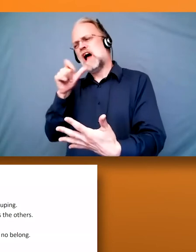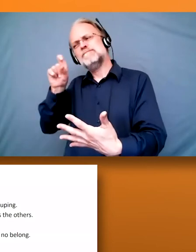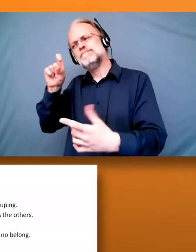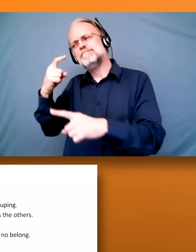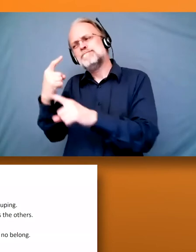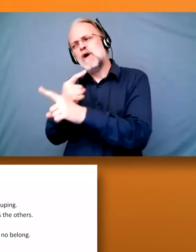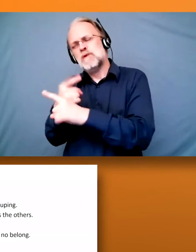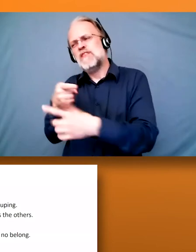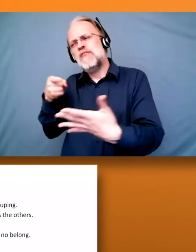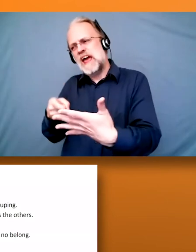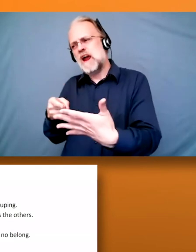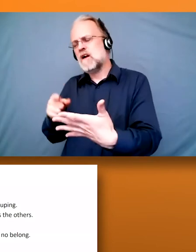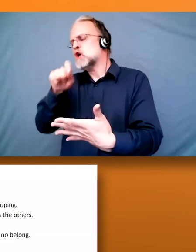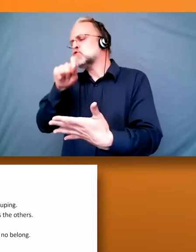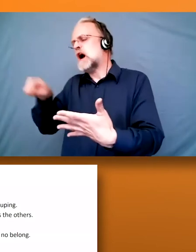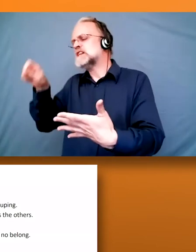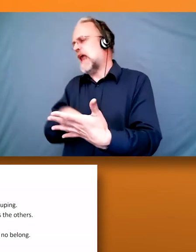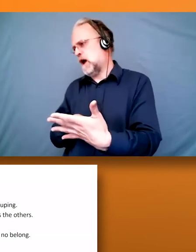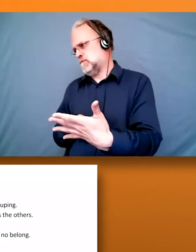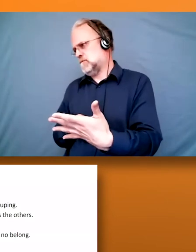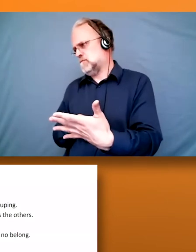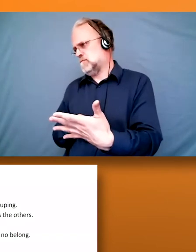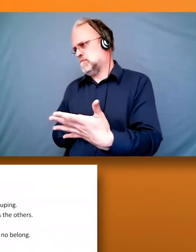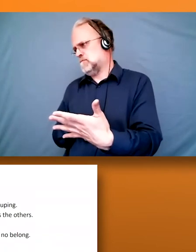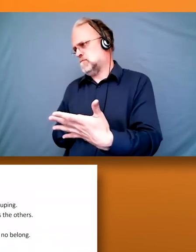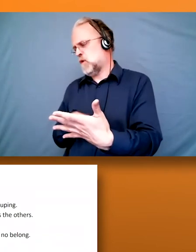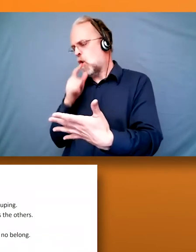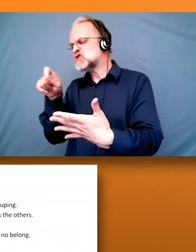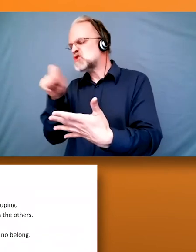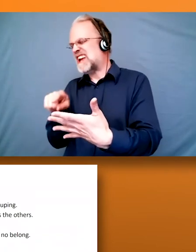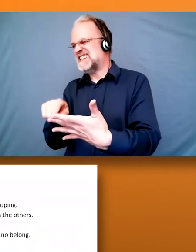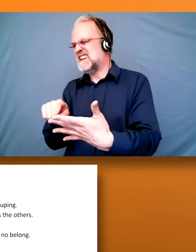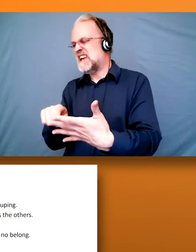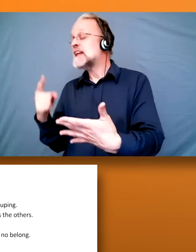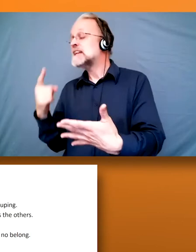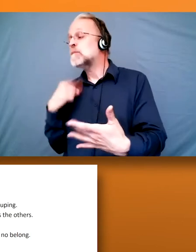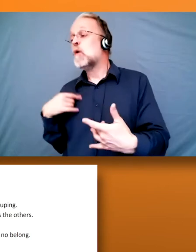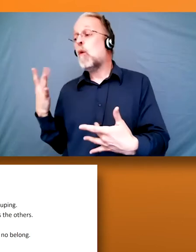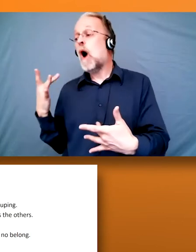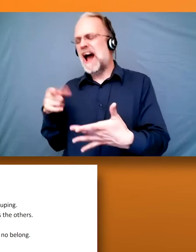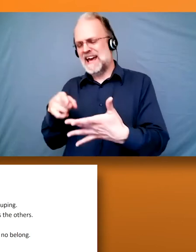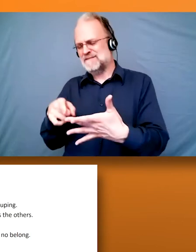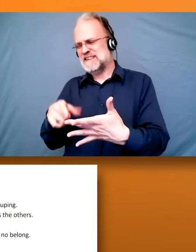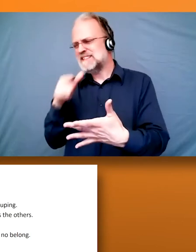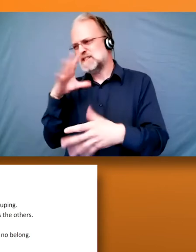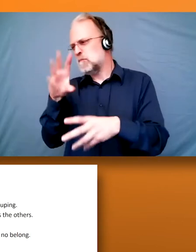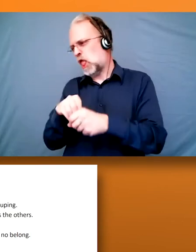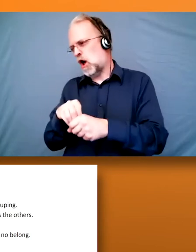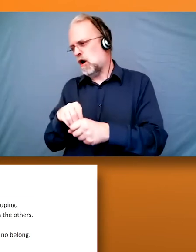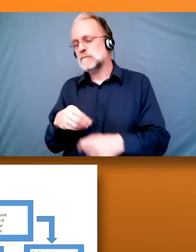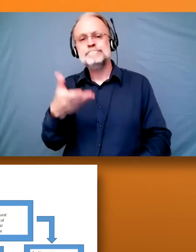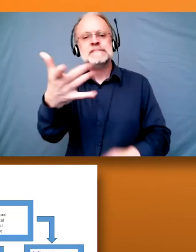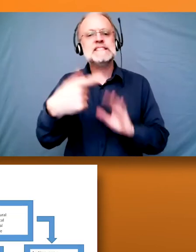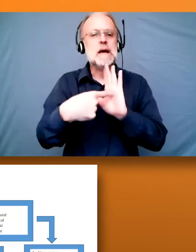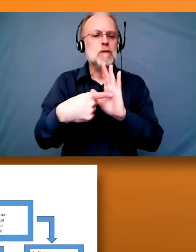or asking them to cross out the word that doesn't belong and have them tell you why. So just give you an example of that.